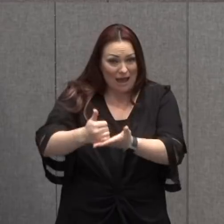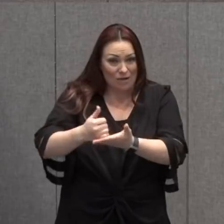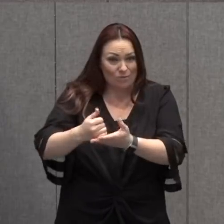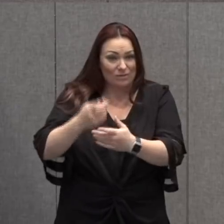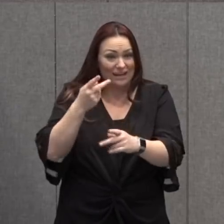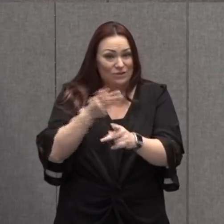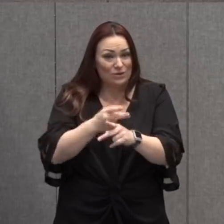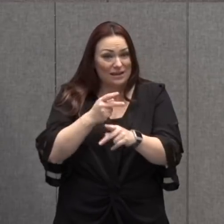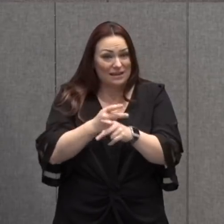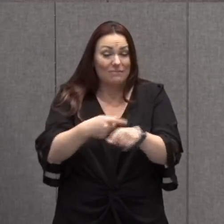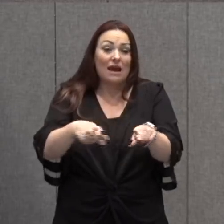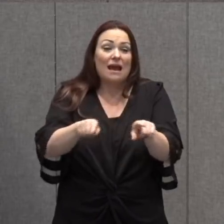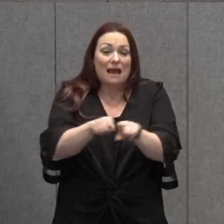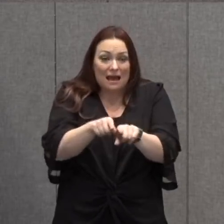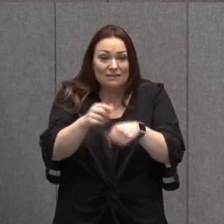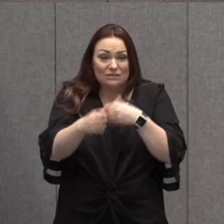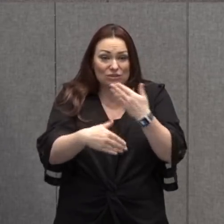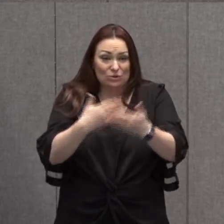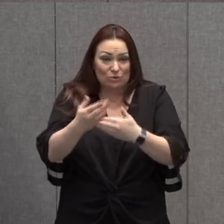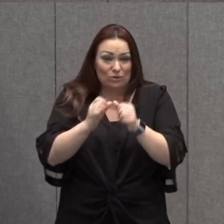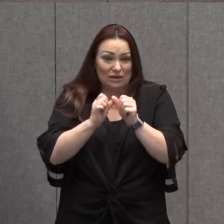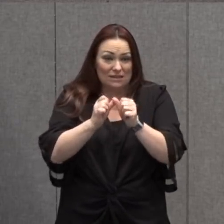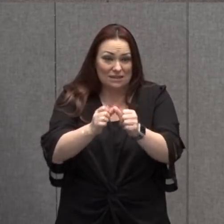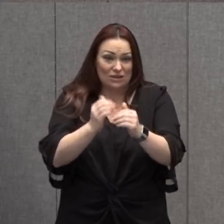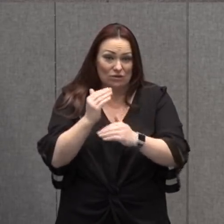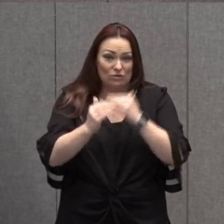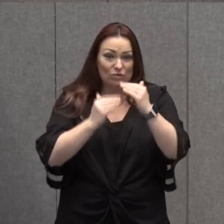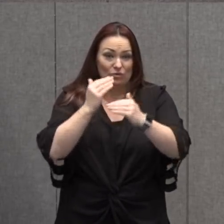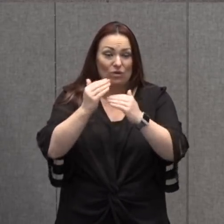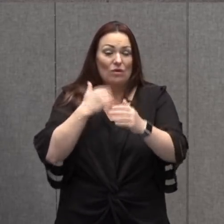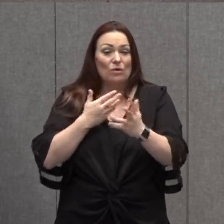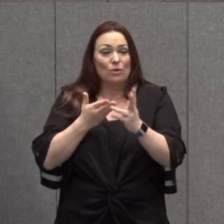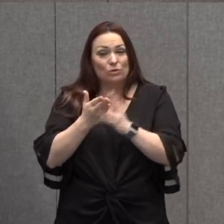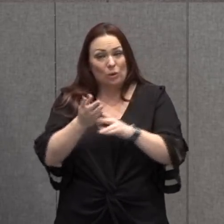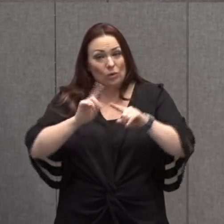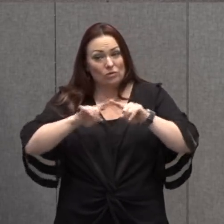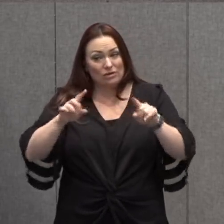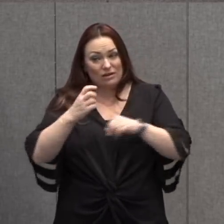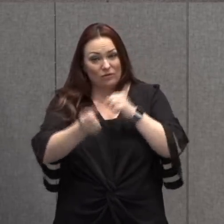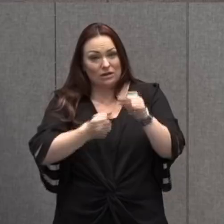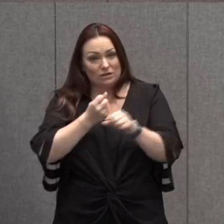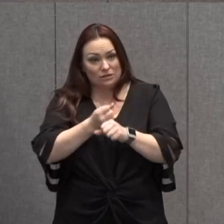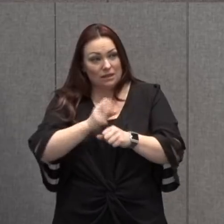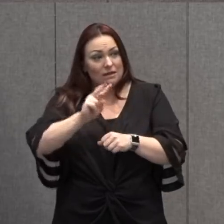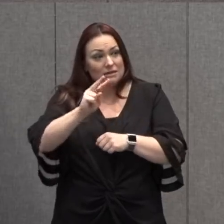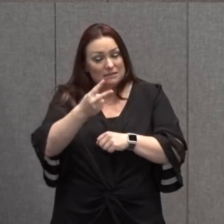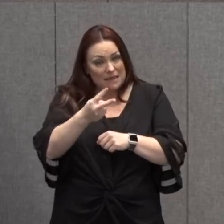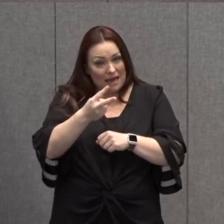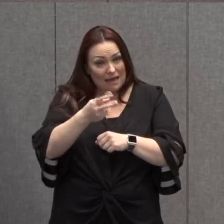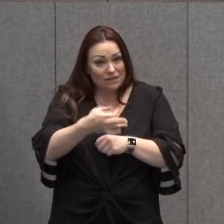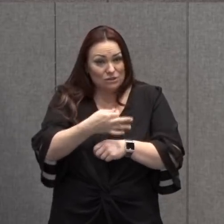as you keep moving up through your different years, right. So our second graders that are about to be third graders,